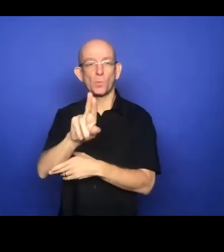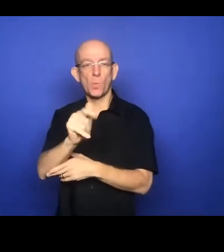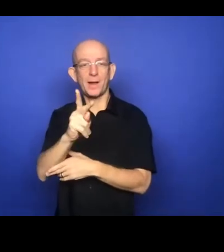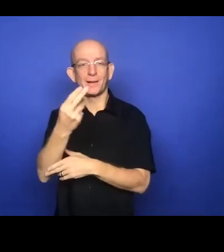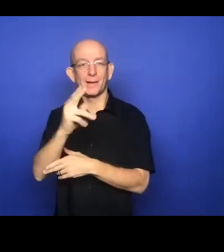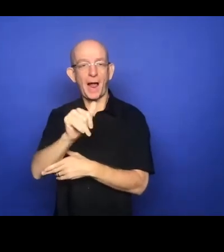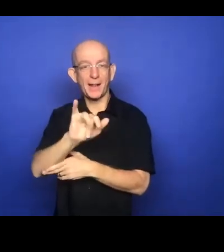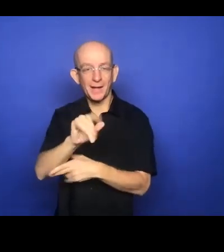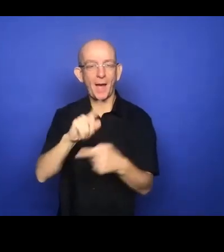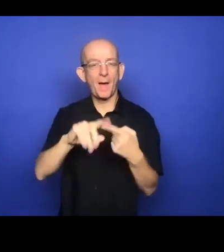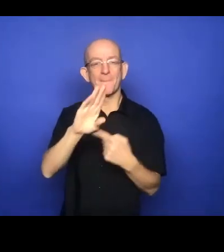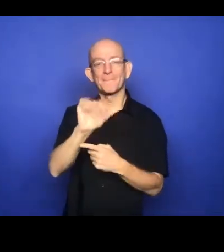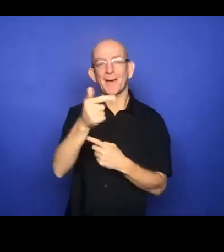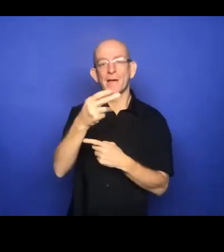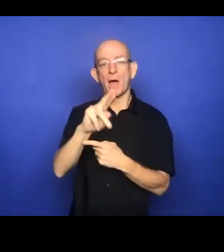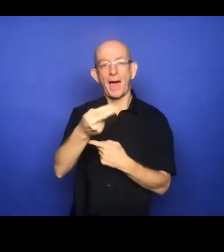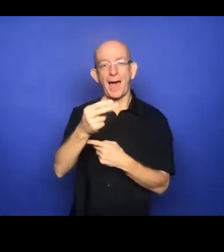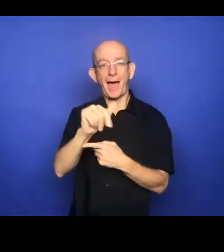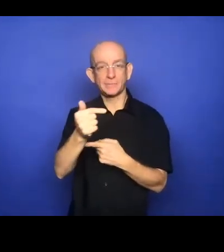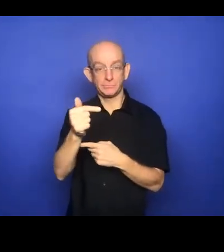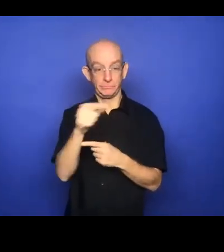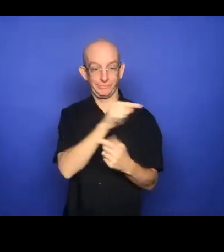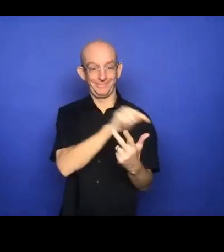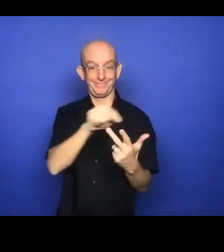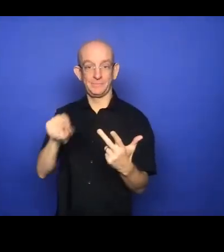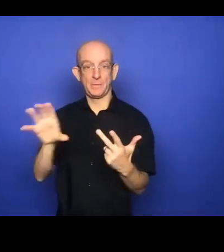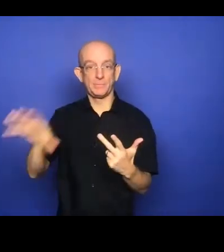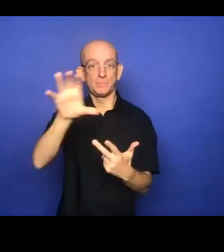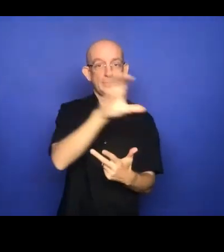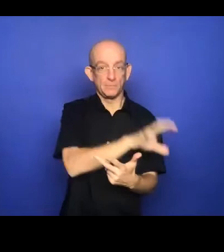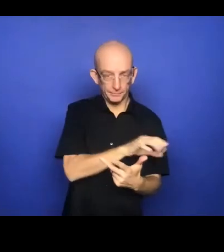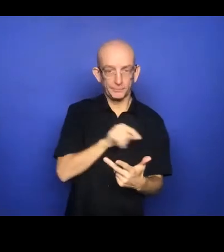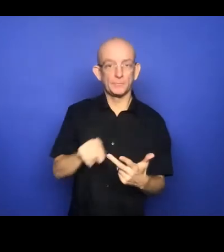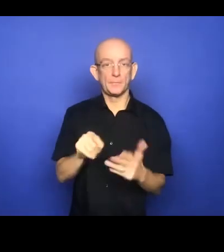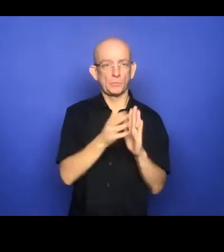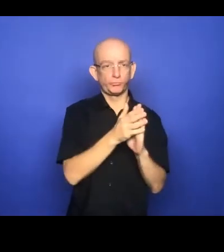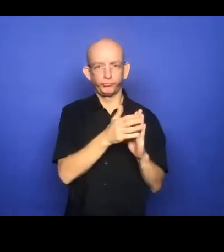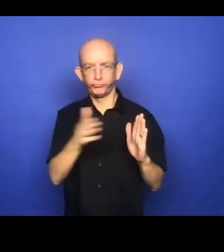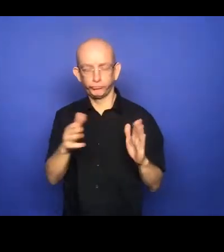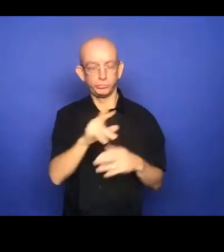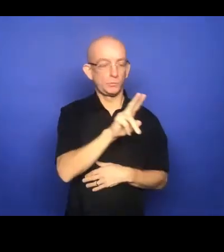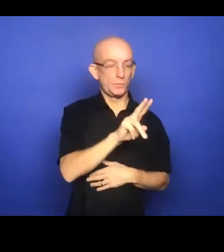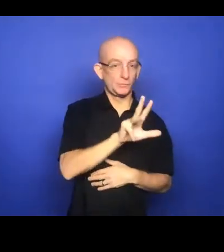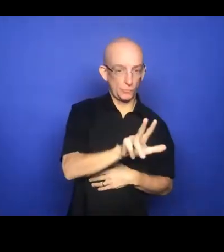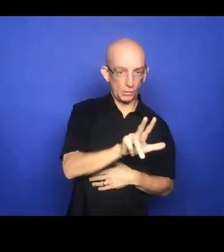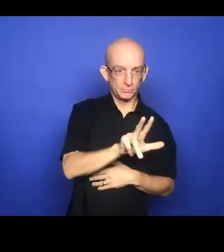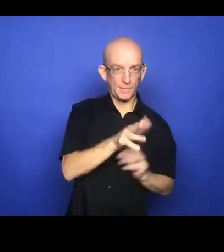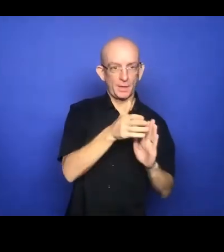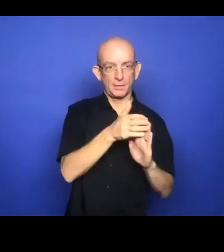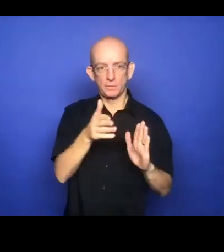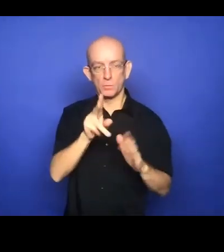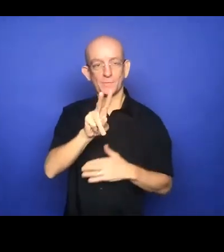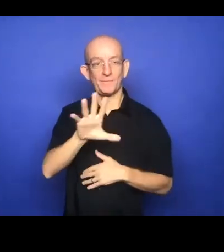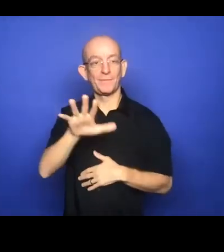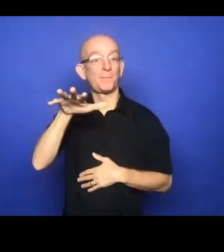of the most at-risk individuals in the affected regions